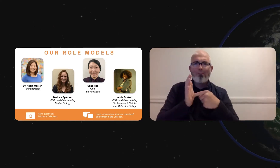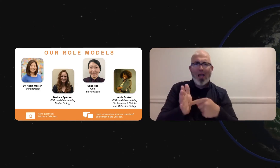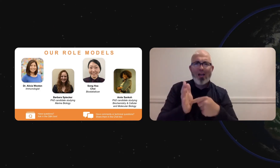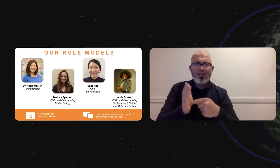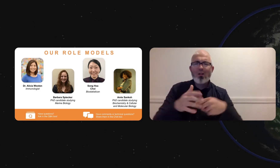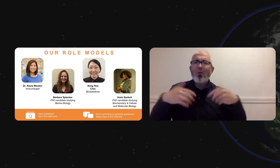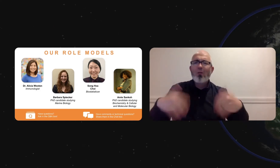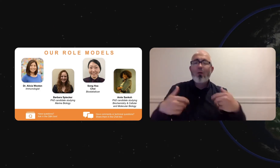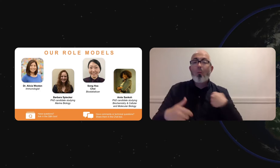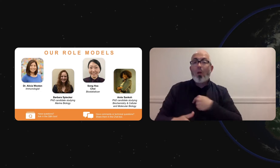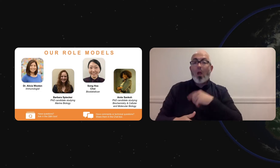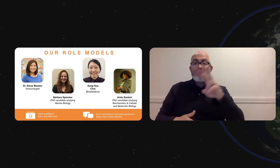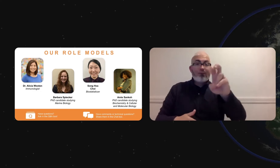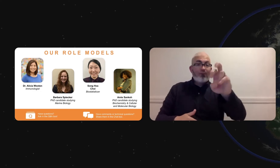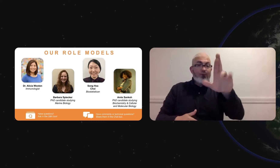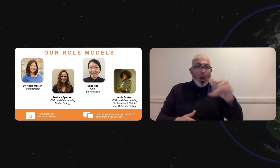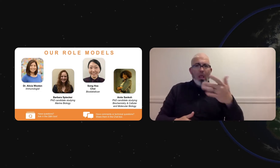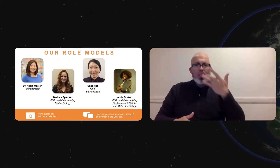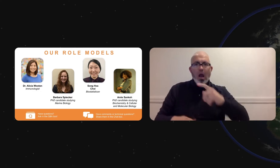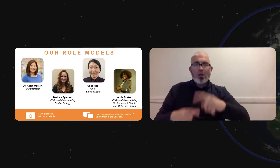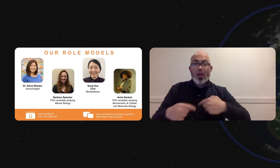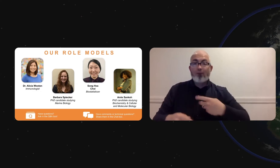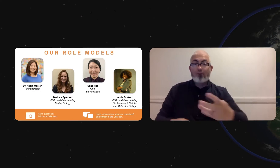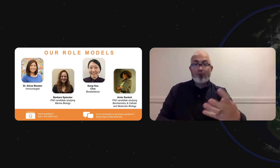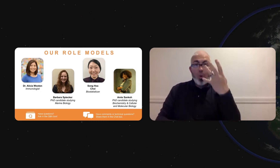I'll introduce you to our role models.